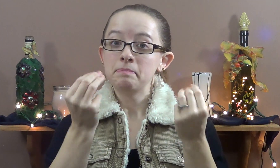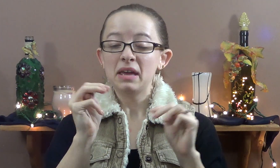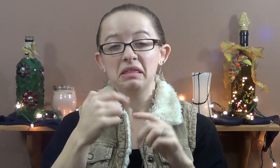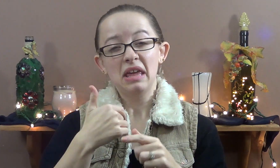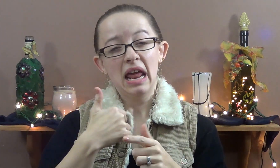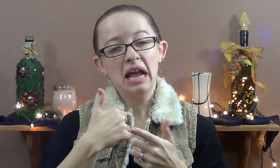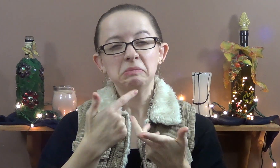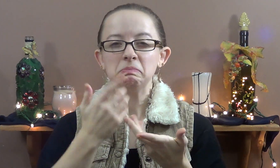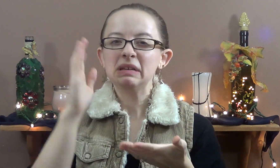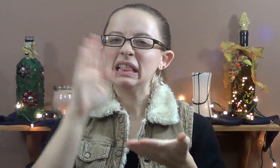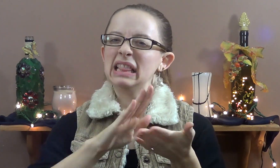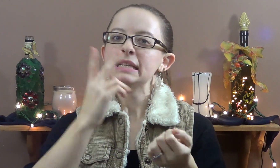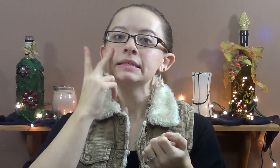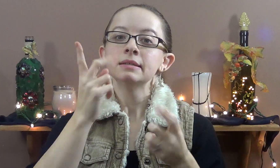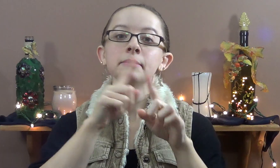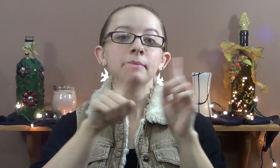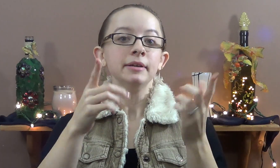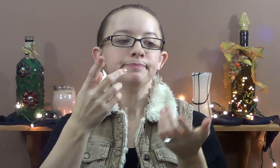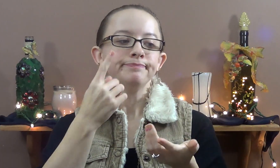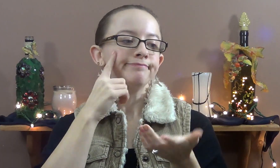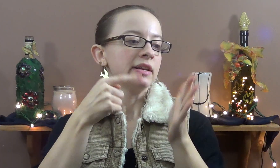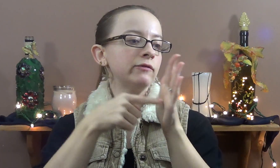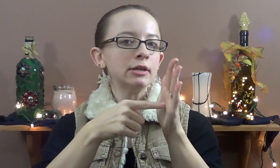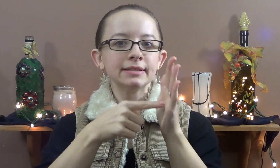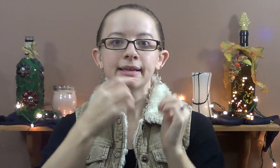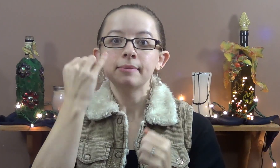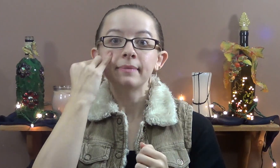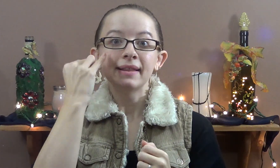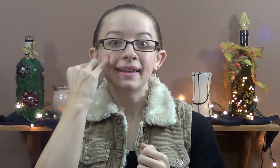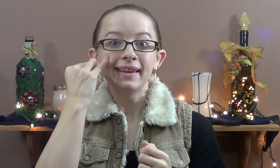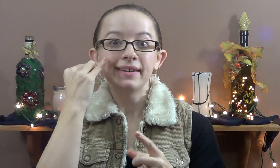Another method which I've barely ever seen,